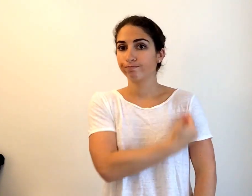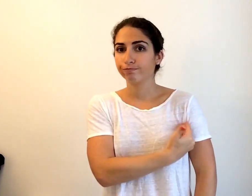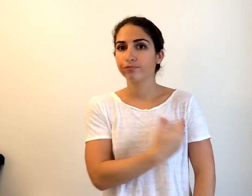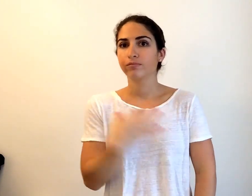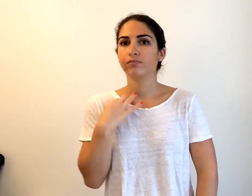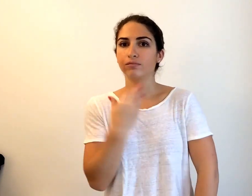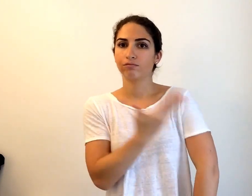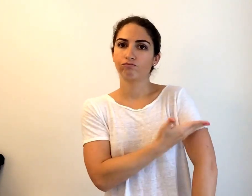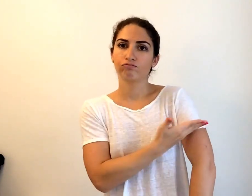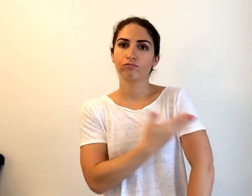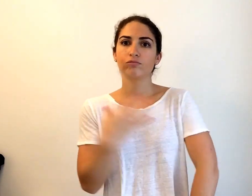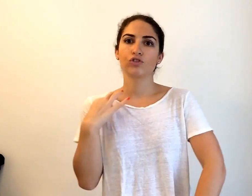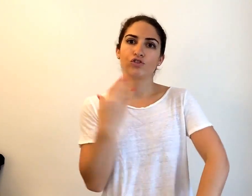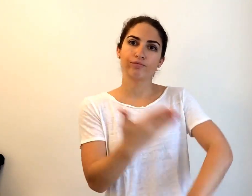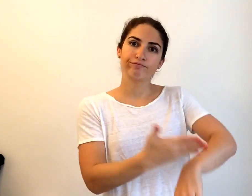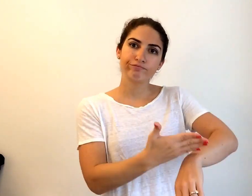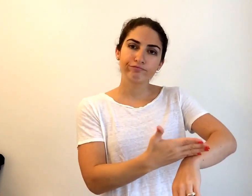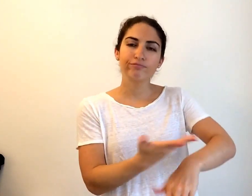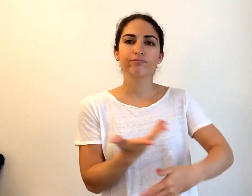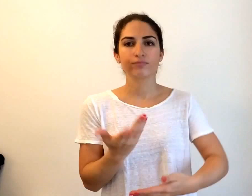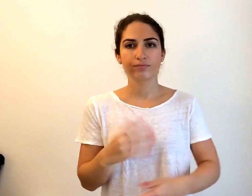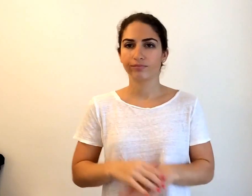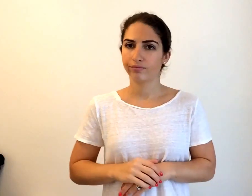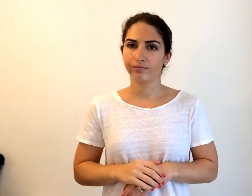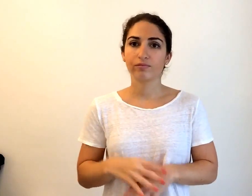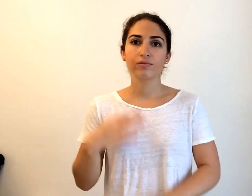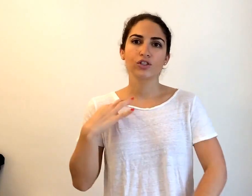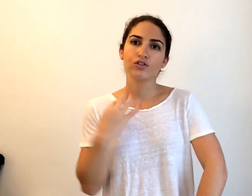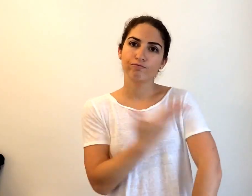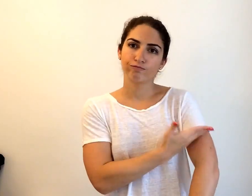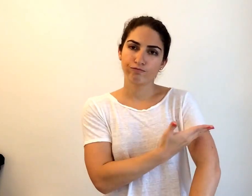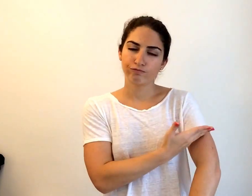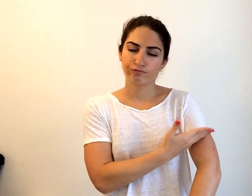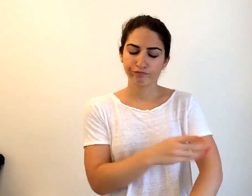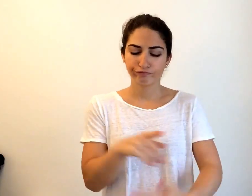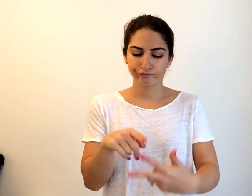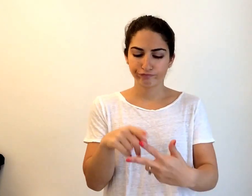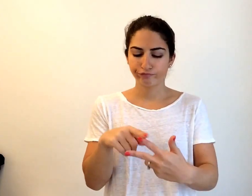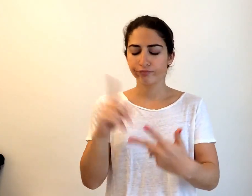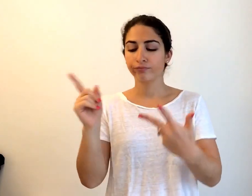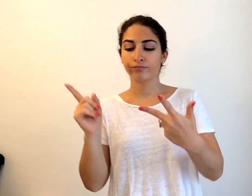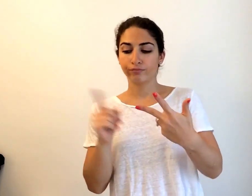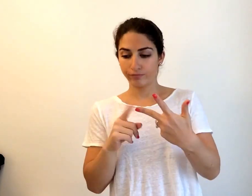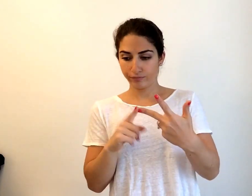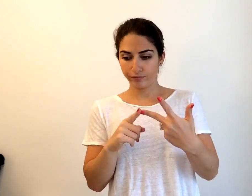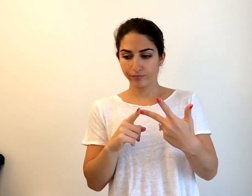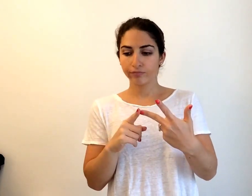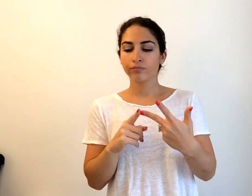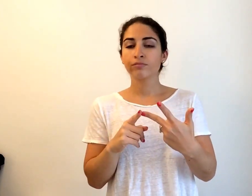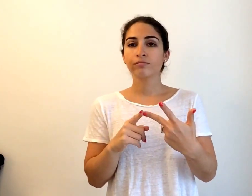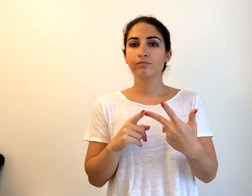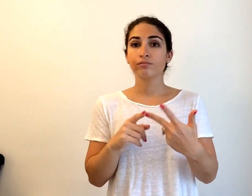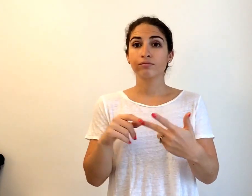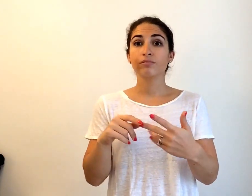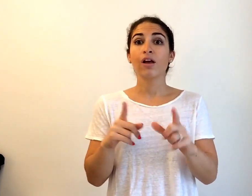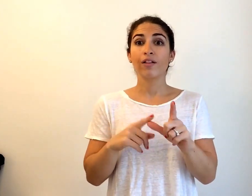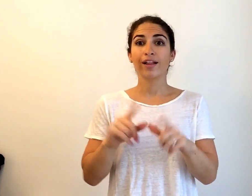shirts you can show the length like that. so: SHIRT SHORT-SLEEVE. And Number 3 the